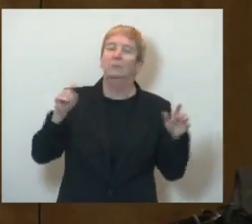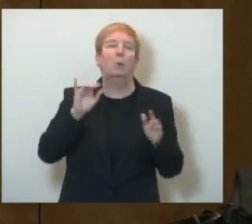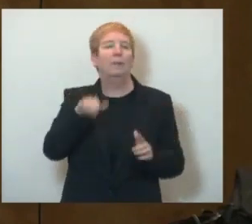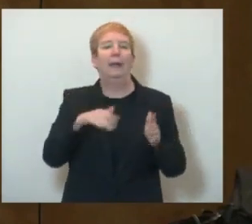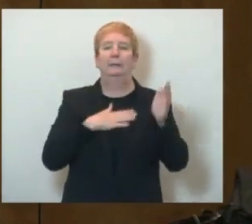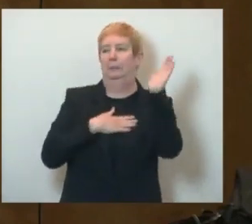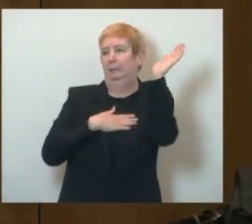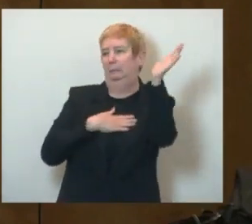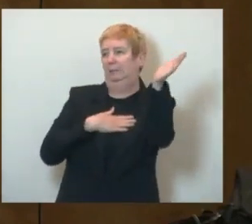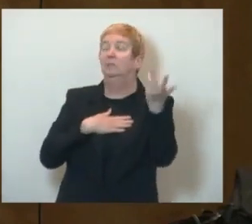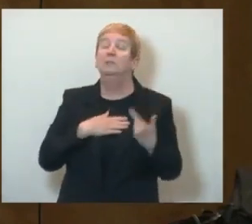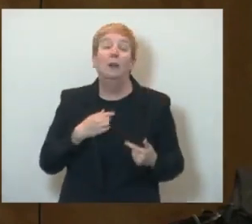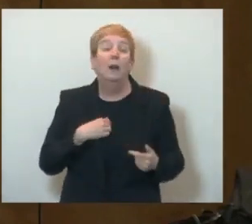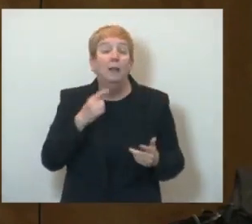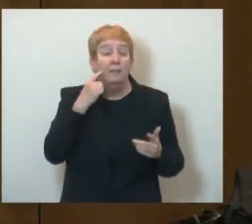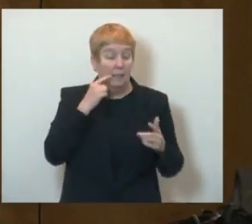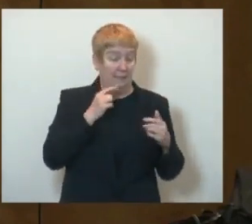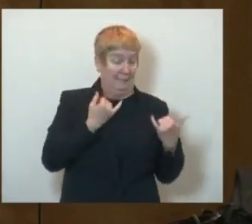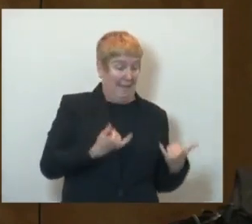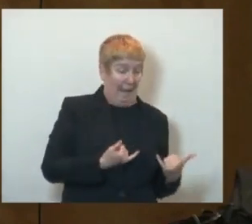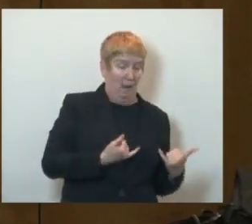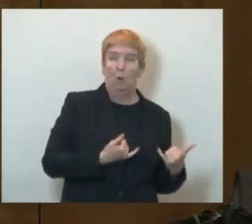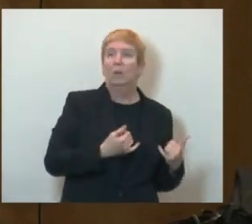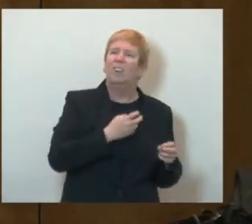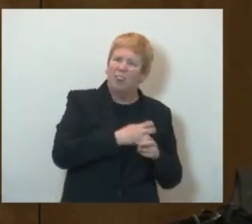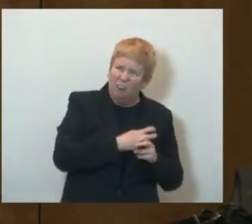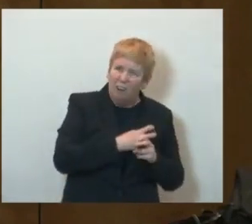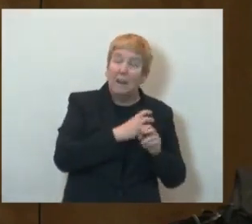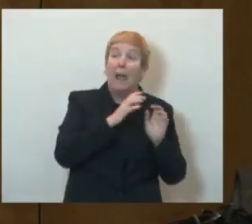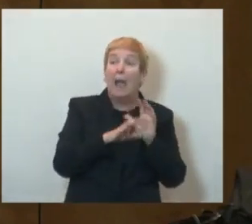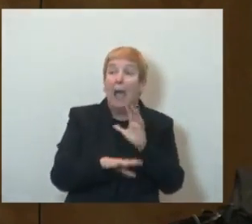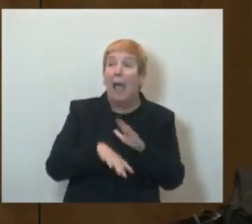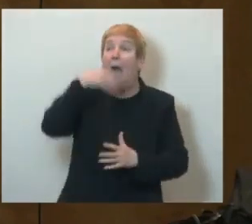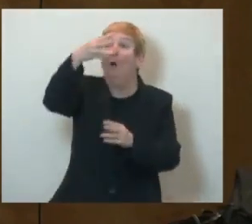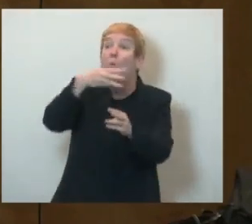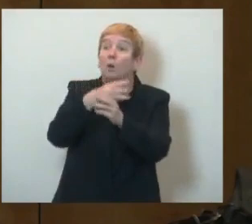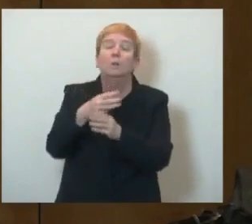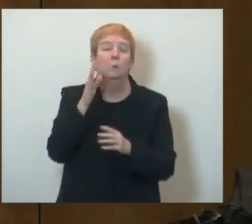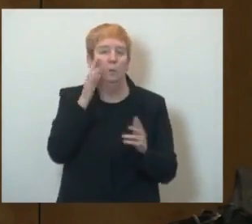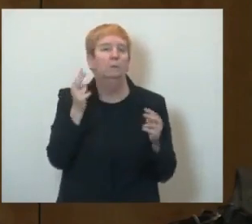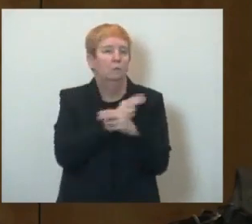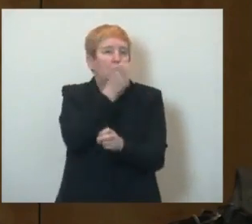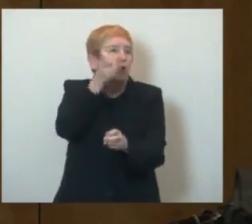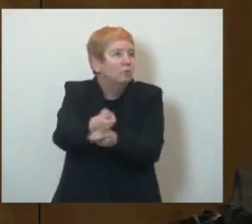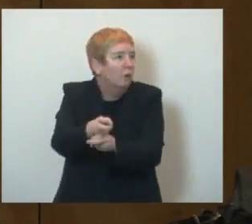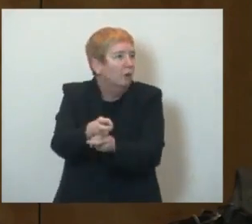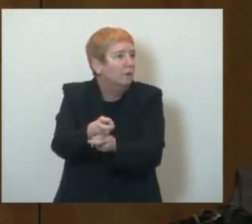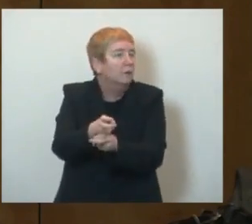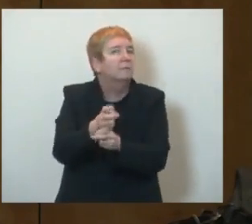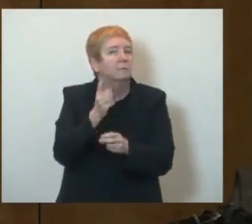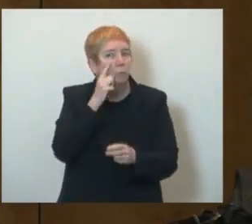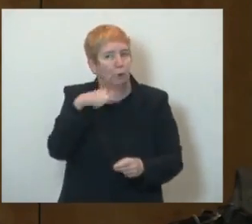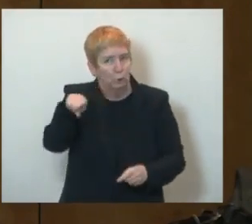SO THAT’S MY LITTLE SPEECH ON SOCIAL DISTANCING AND THE FACT THAT IT’S GOING TO BE HARDER THAN IT IS RIGHT NOW.